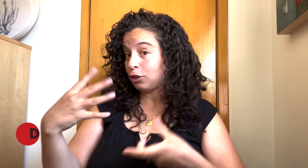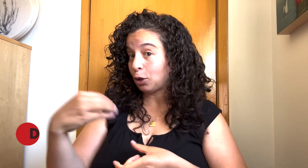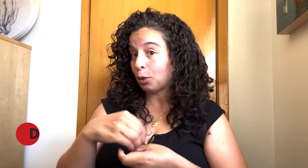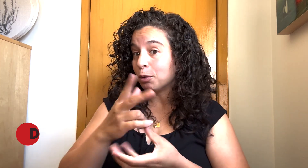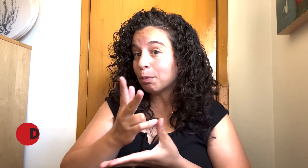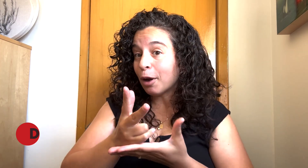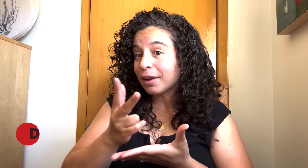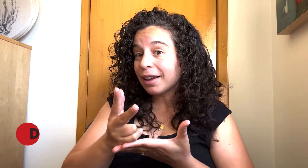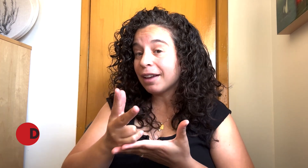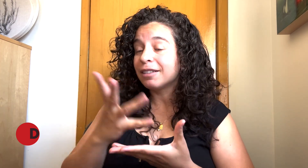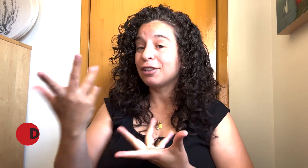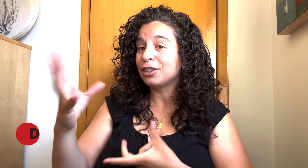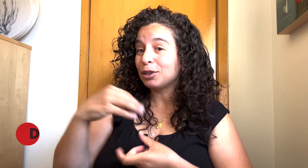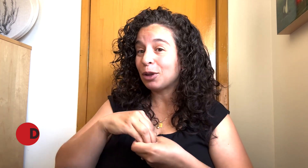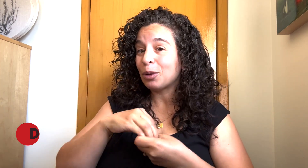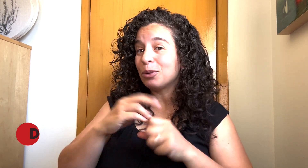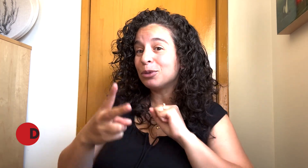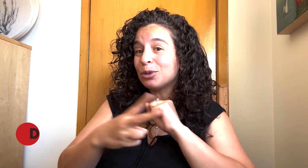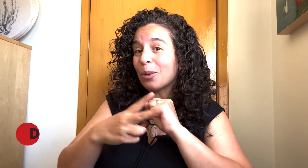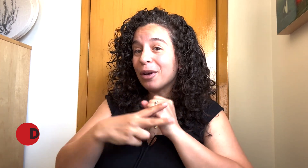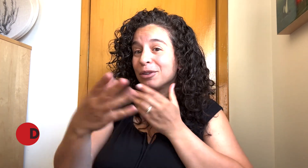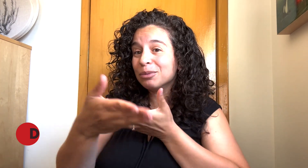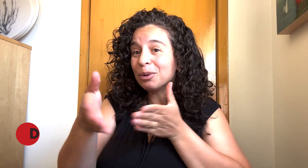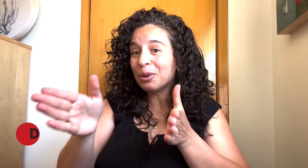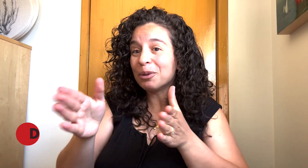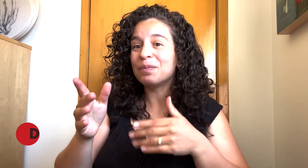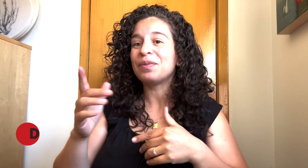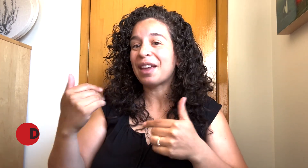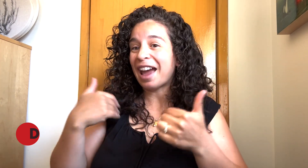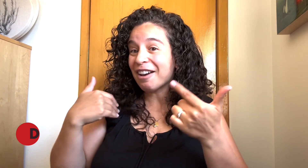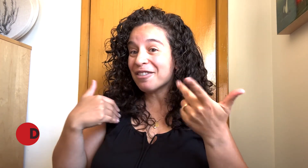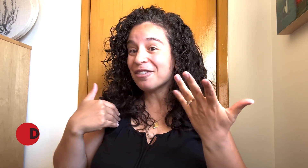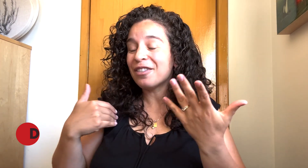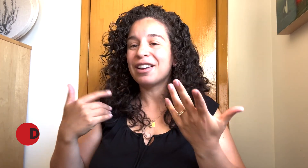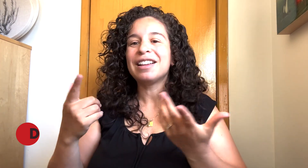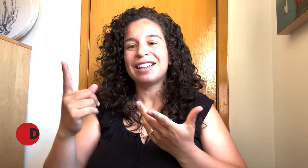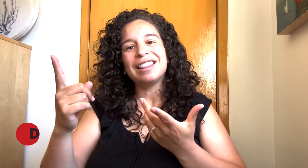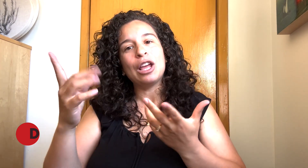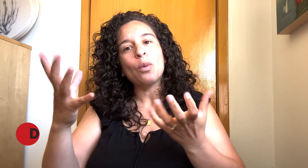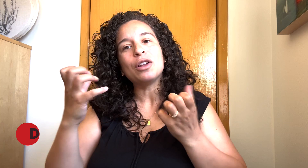including parking, storage, and other items to your benefit.